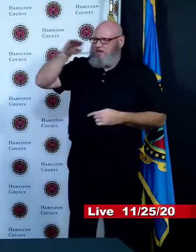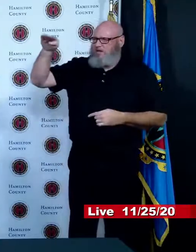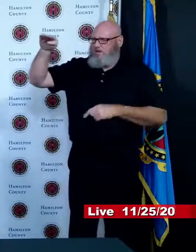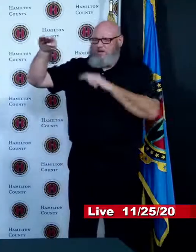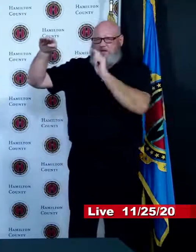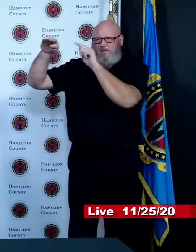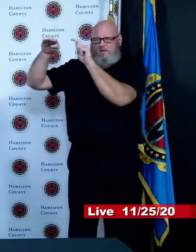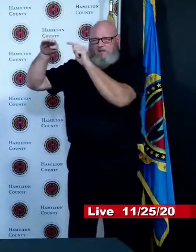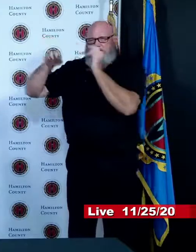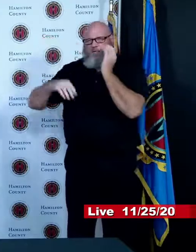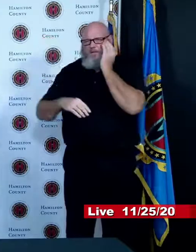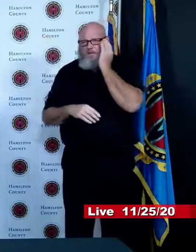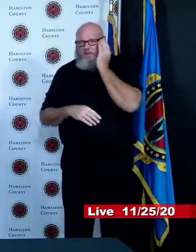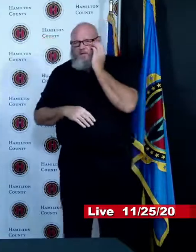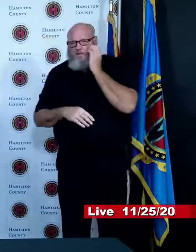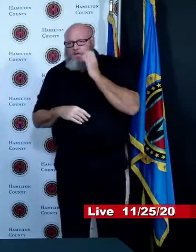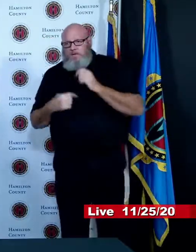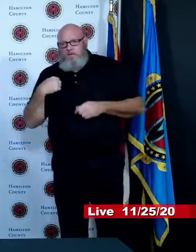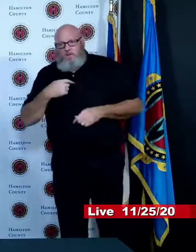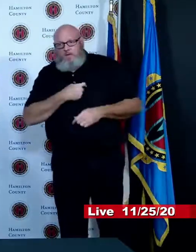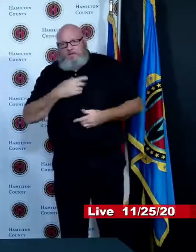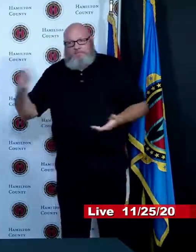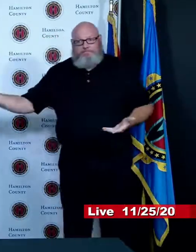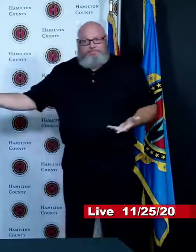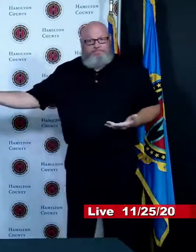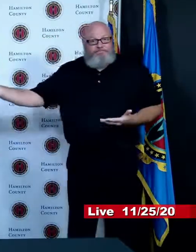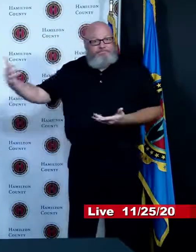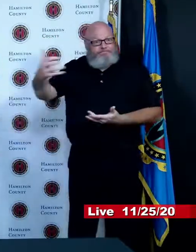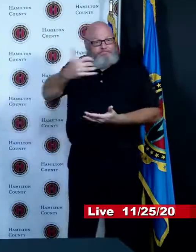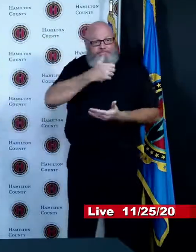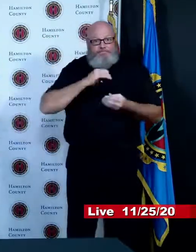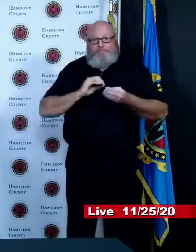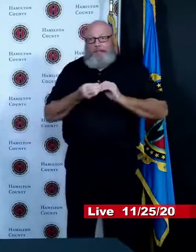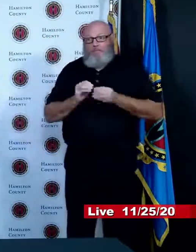I mean the raw numbers coming to us there's no statistical analysis done on them these are just